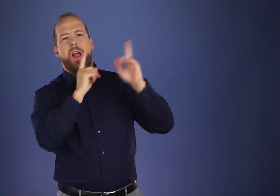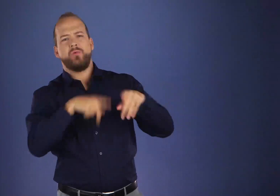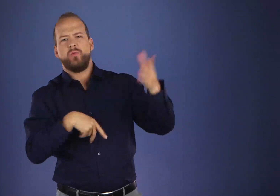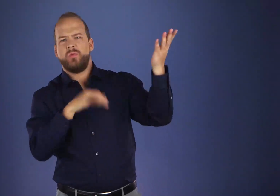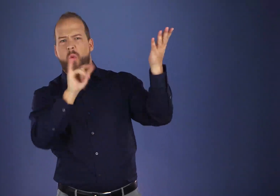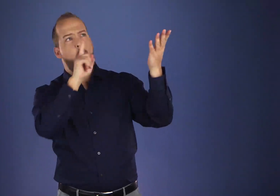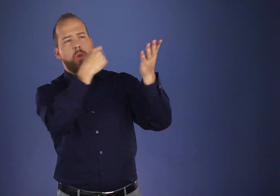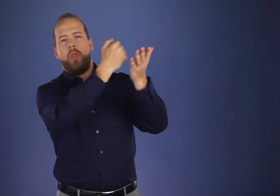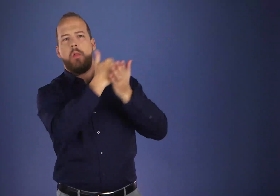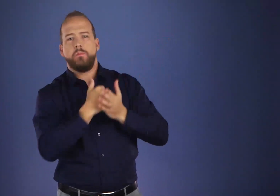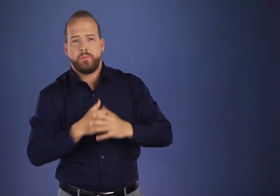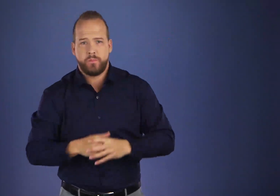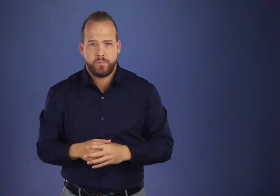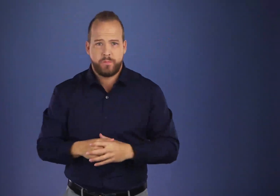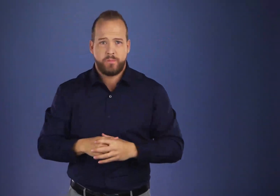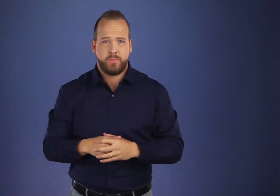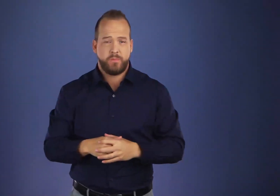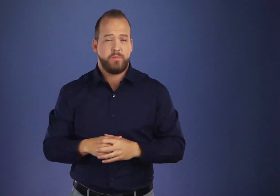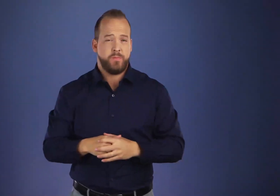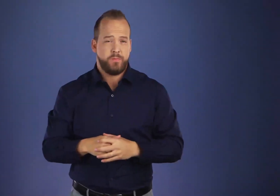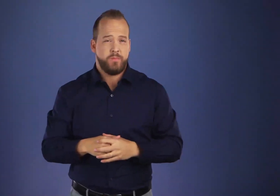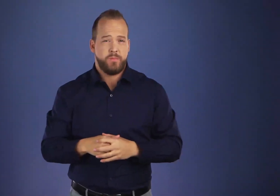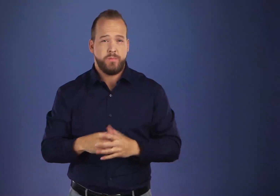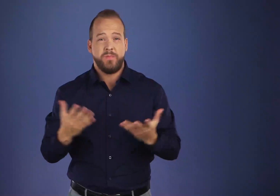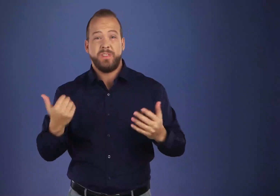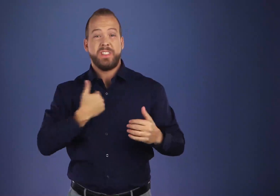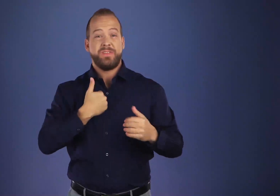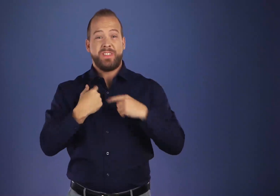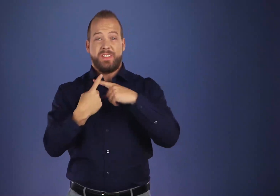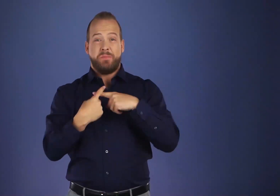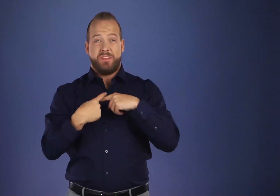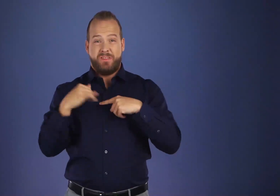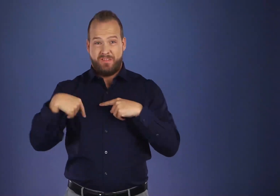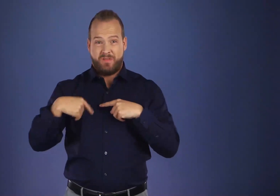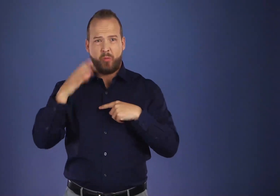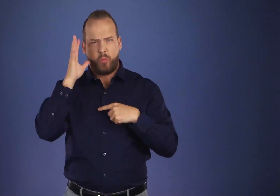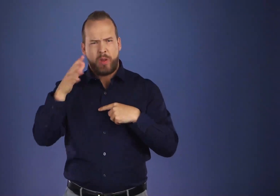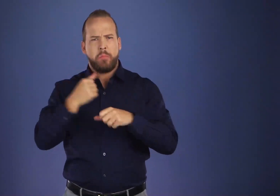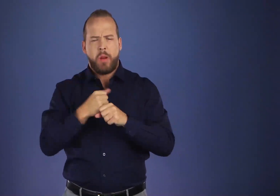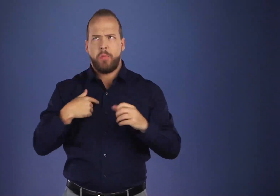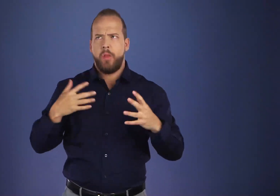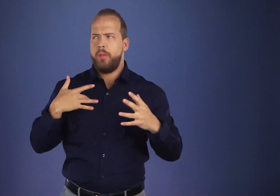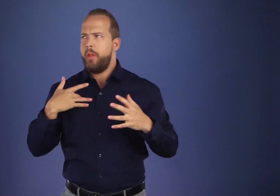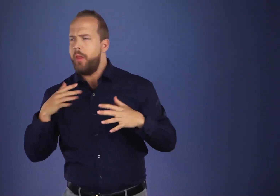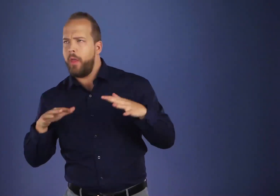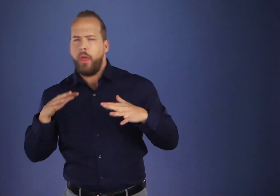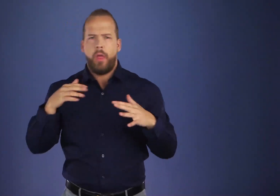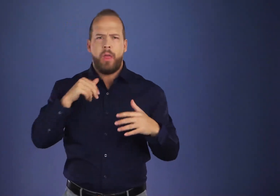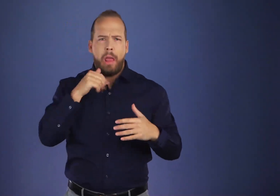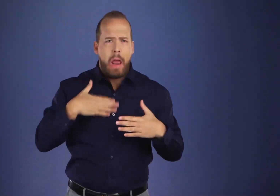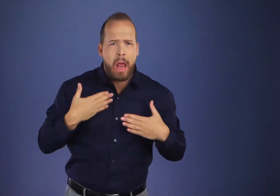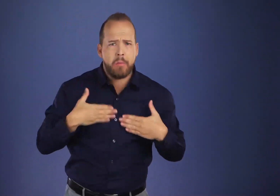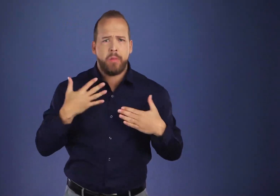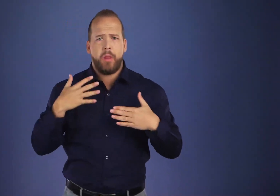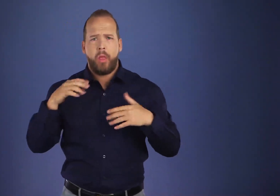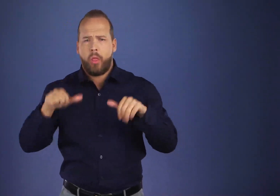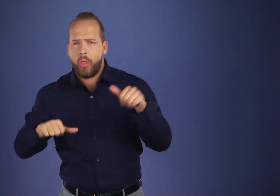They simply will not budge; they make him desperately unhappy and threaten his newfound sobriety.